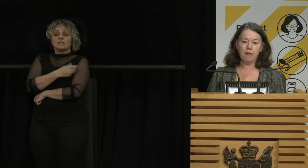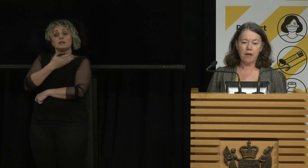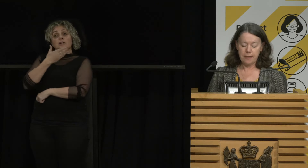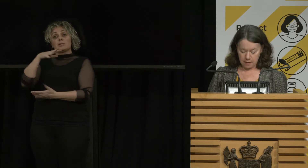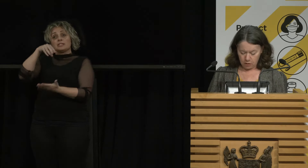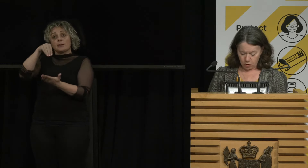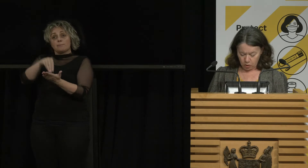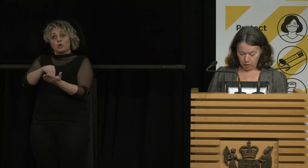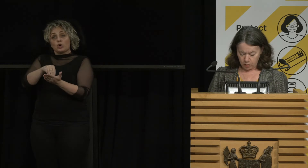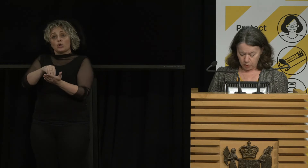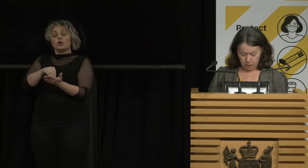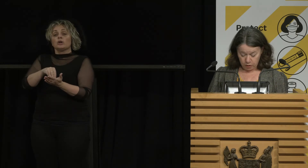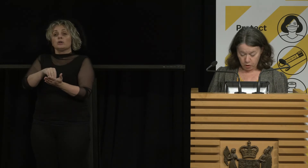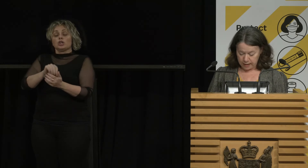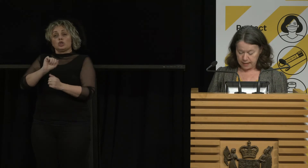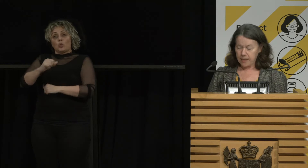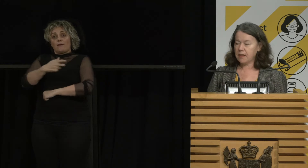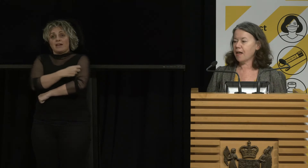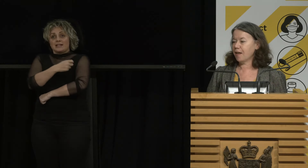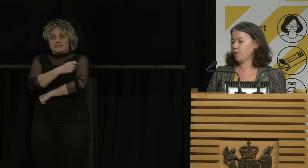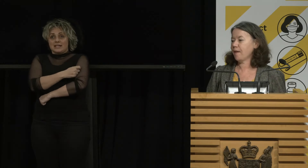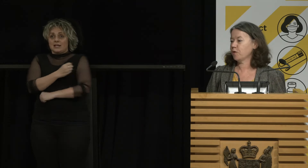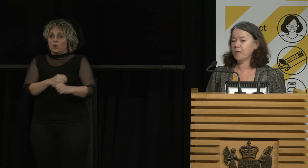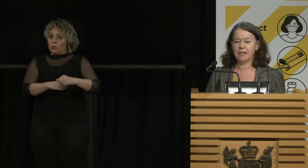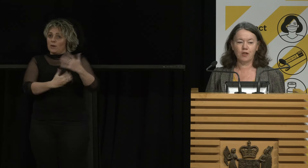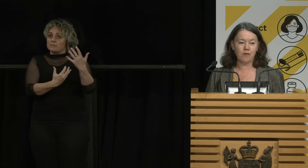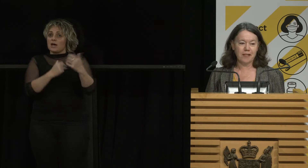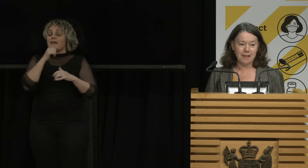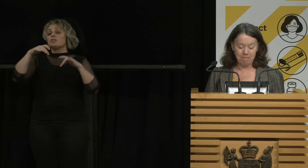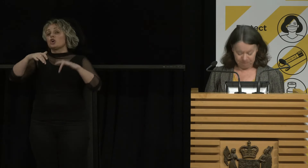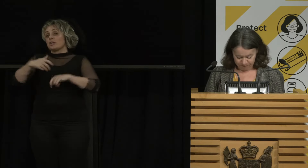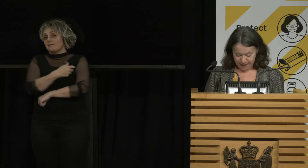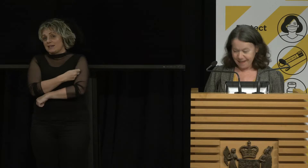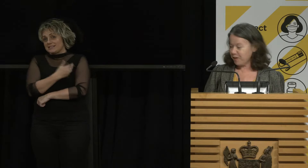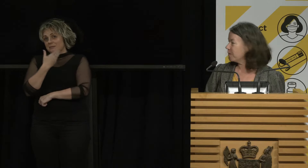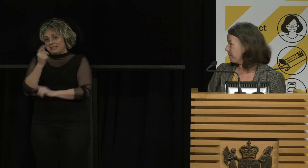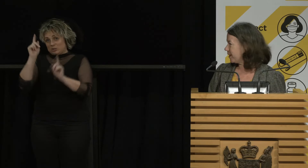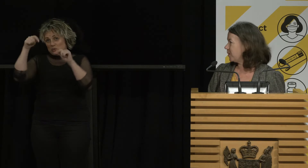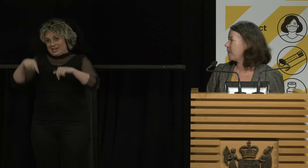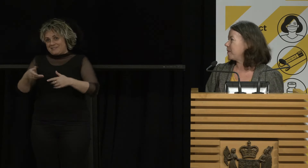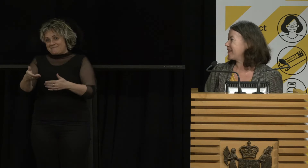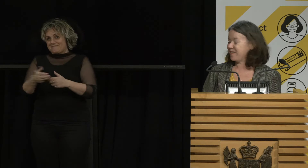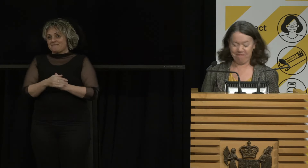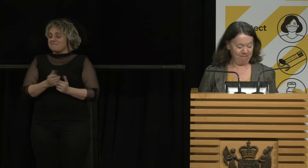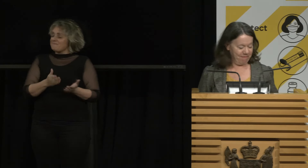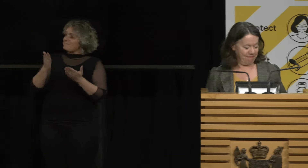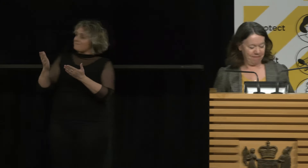overseas that COVID 19 is becoming a disease of the unvaccinated. So please book yourself in